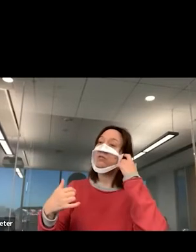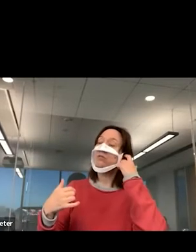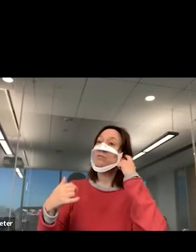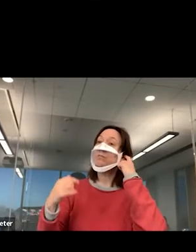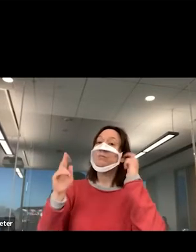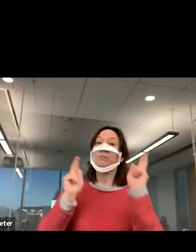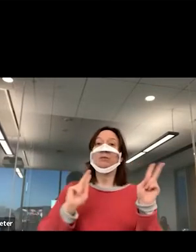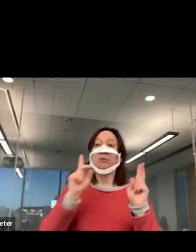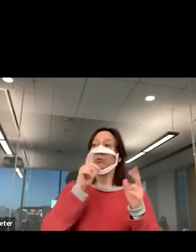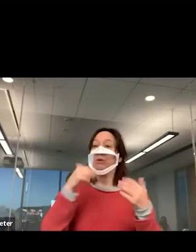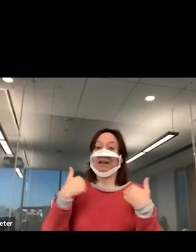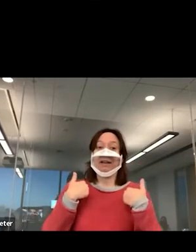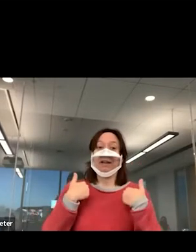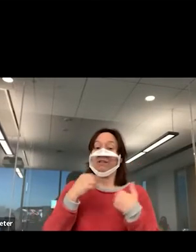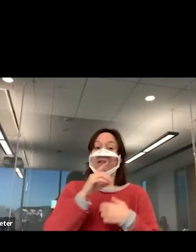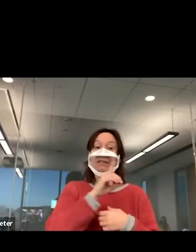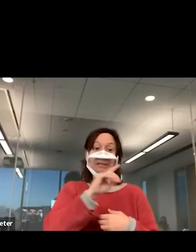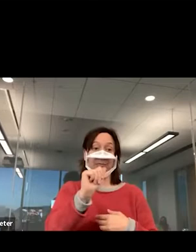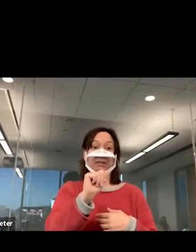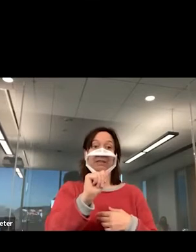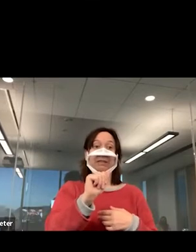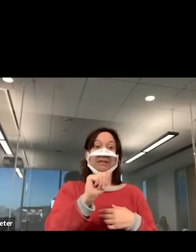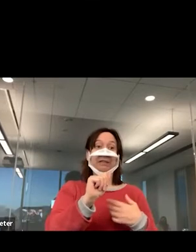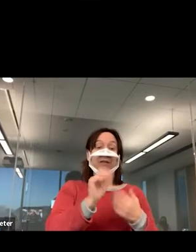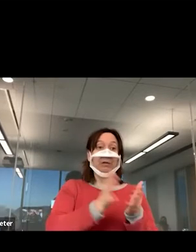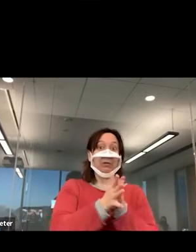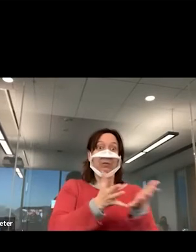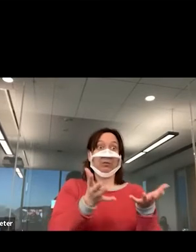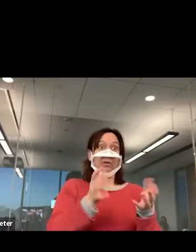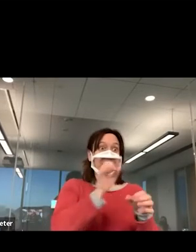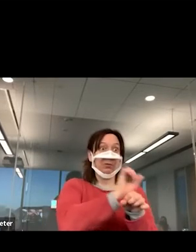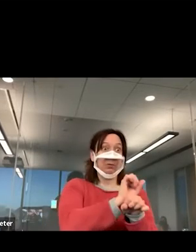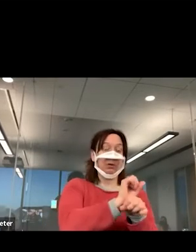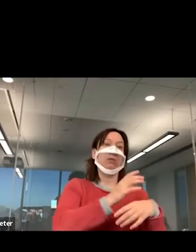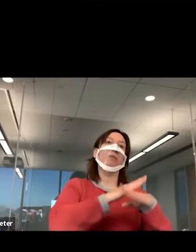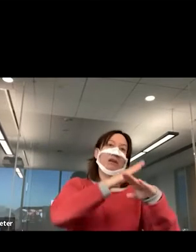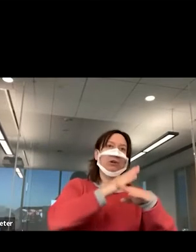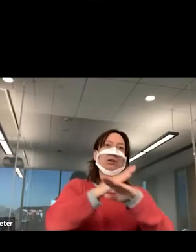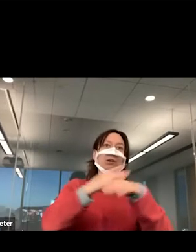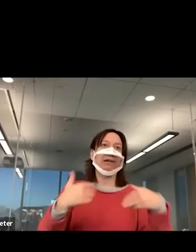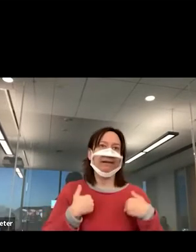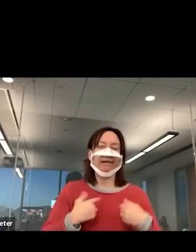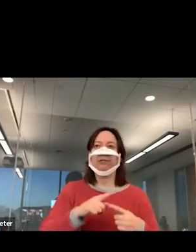getting into the workplace there's physical barriers getting access to an accommodation